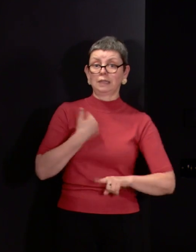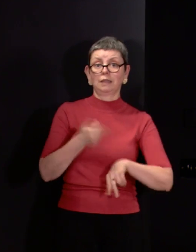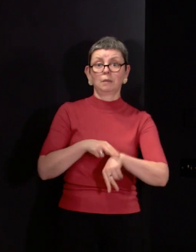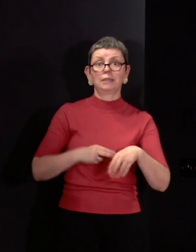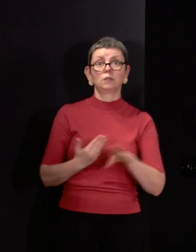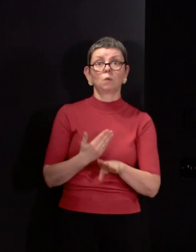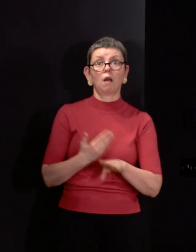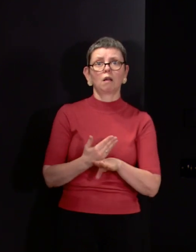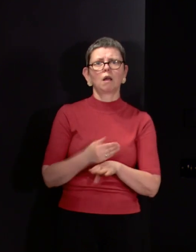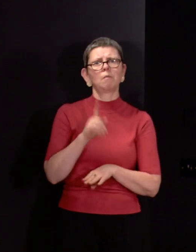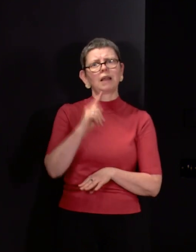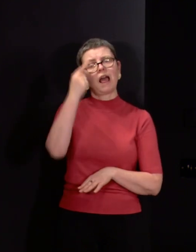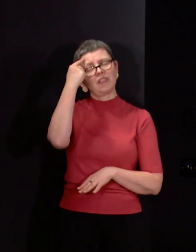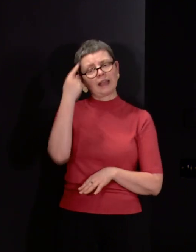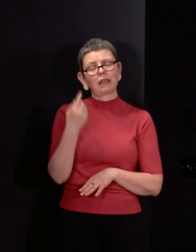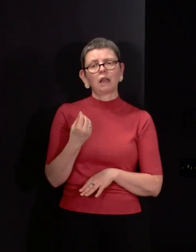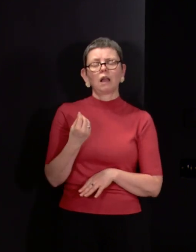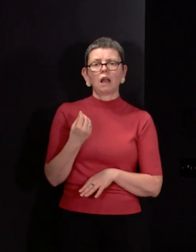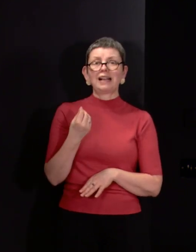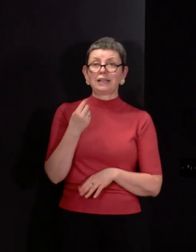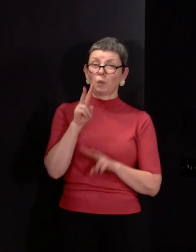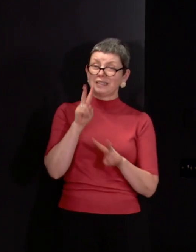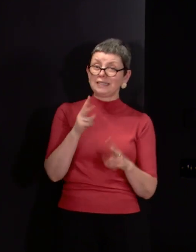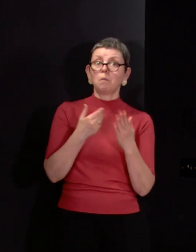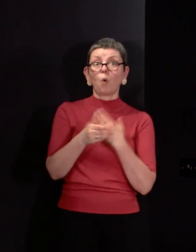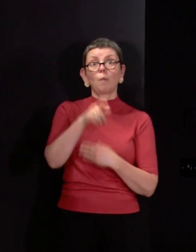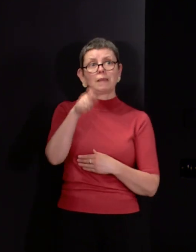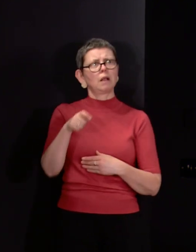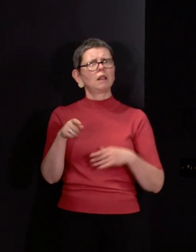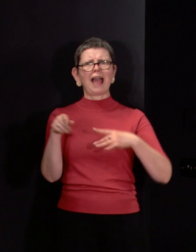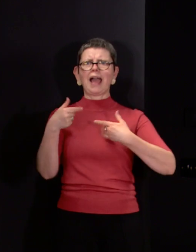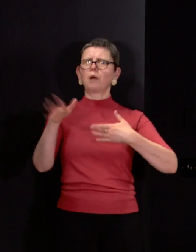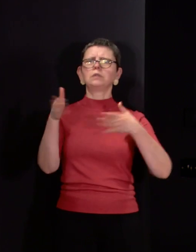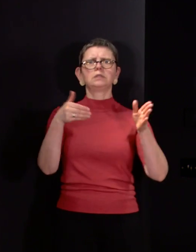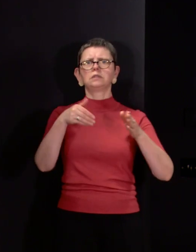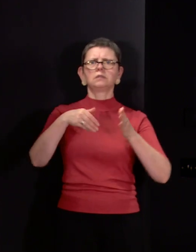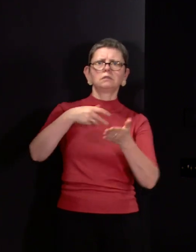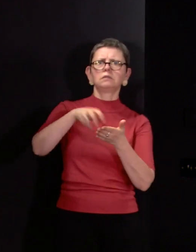weeks we have seen more people physically in public, but a number of them are undoubtedly